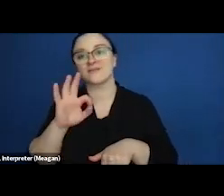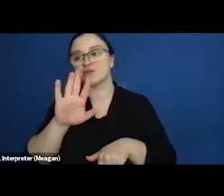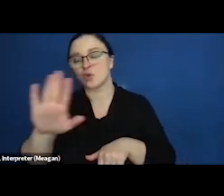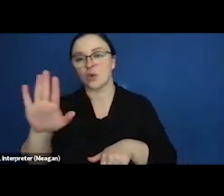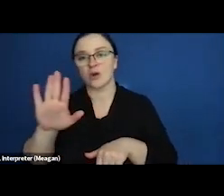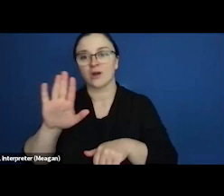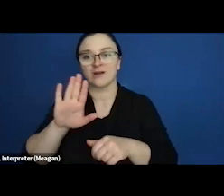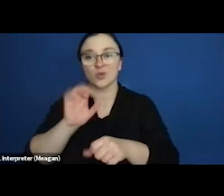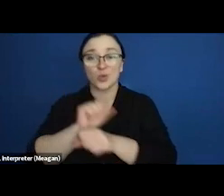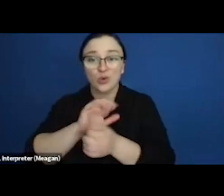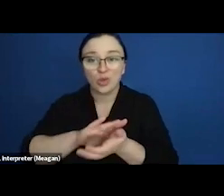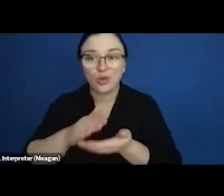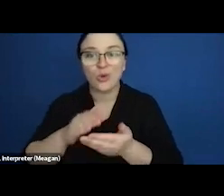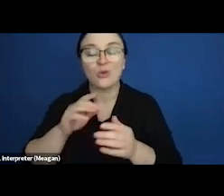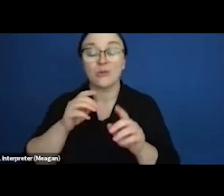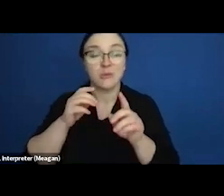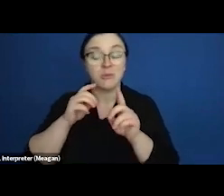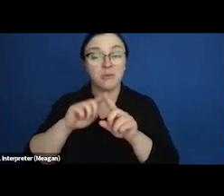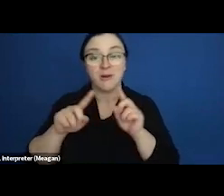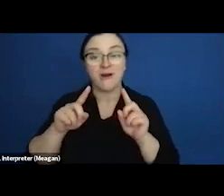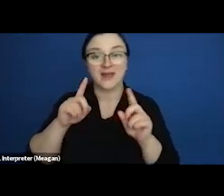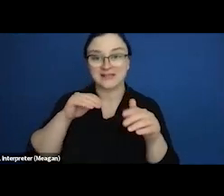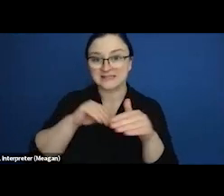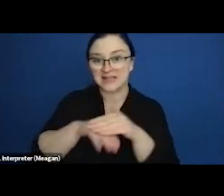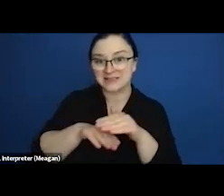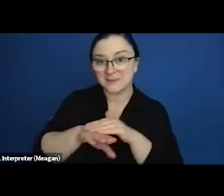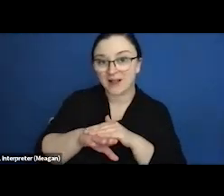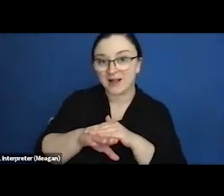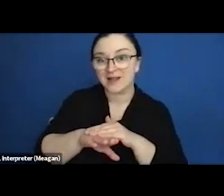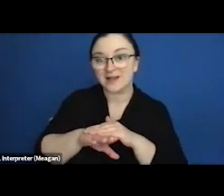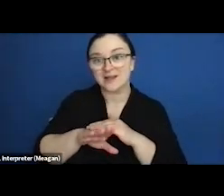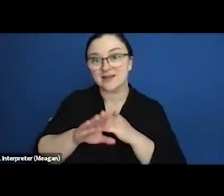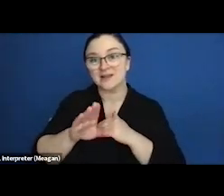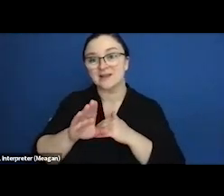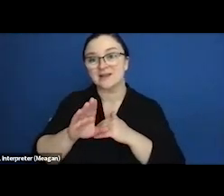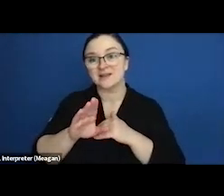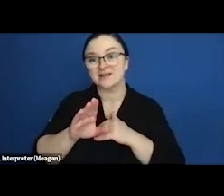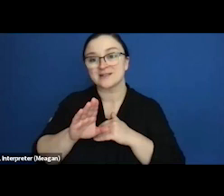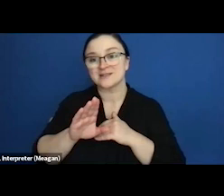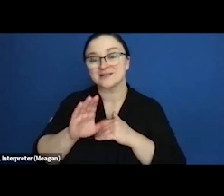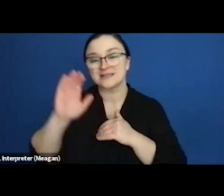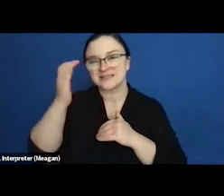but really accessibility, why not, seems to be an inconvenience to some,